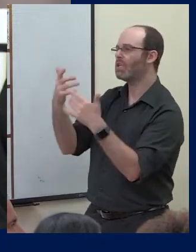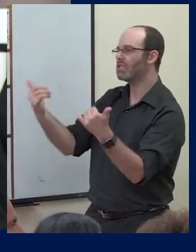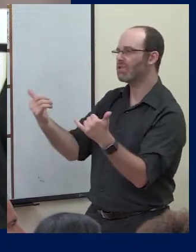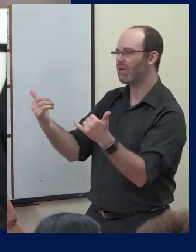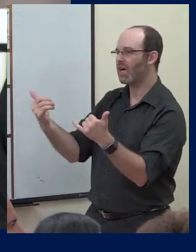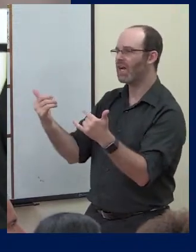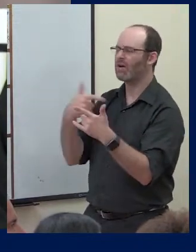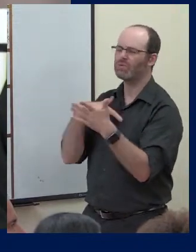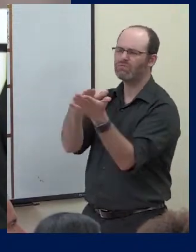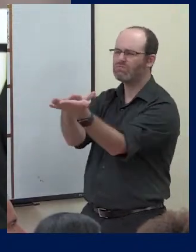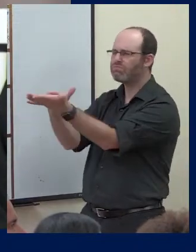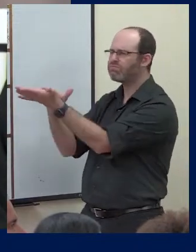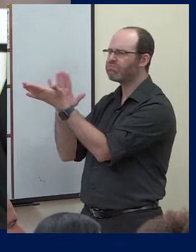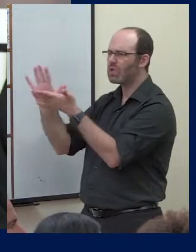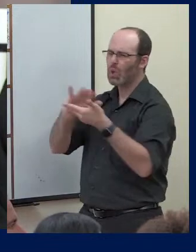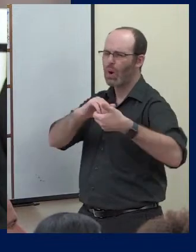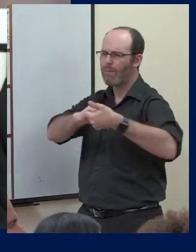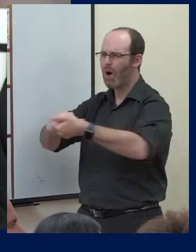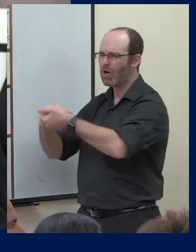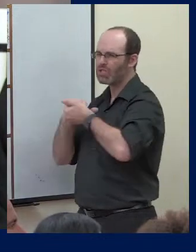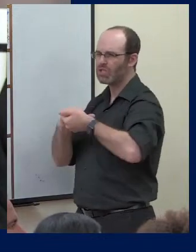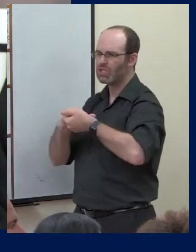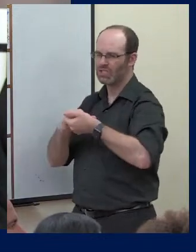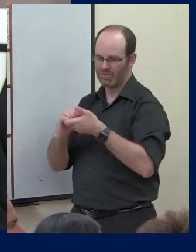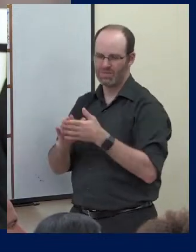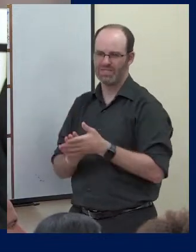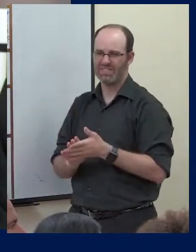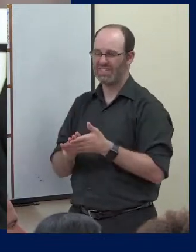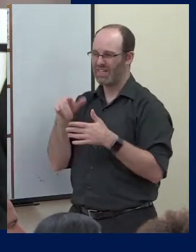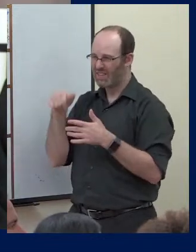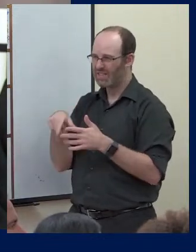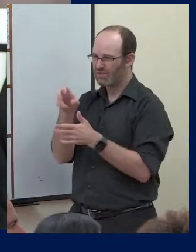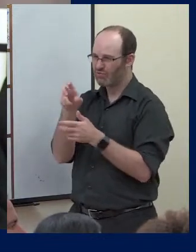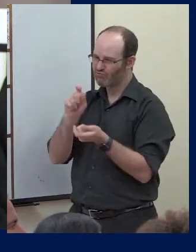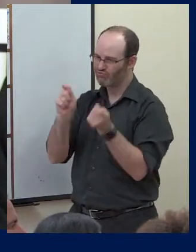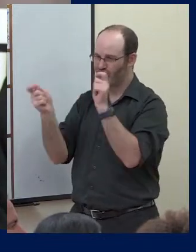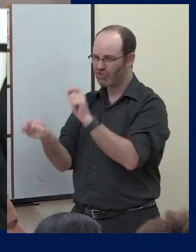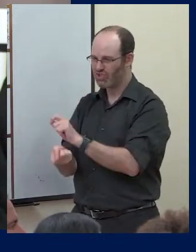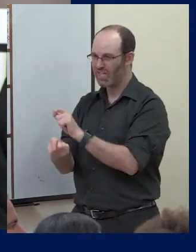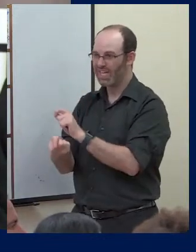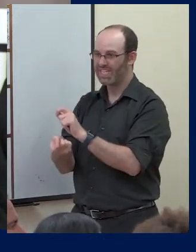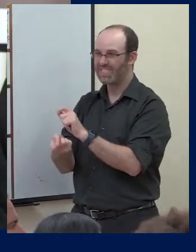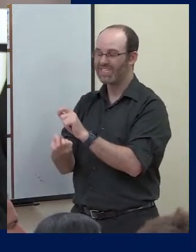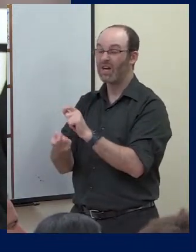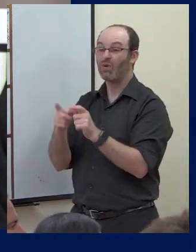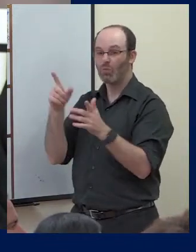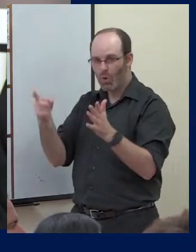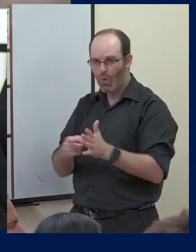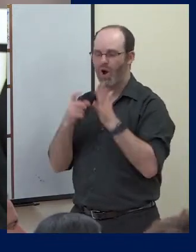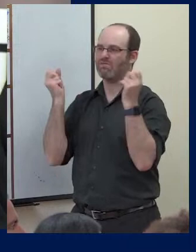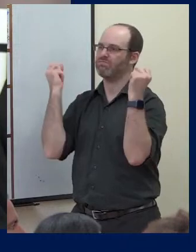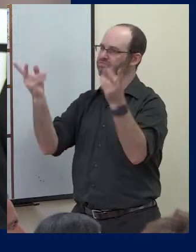appreciate the partnership. It is been one of those transformations we know it takes a village and the villagers